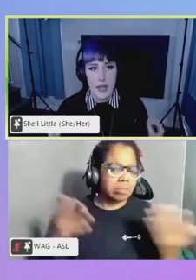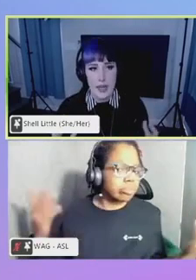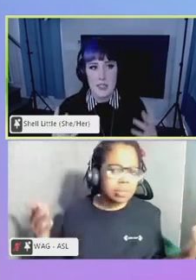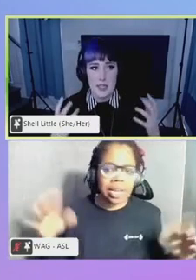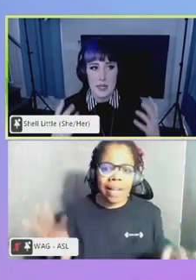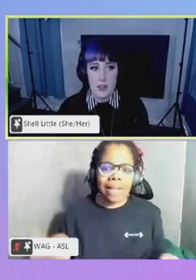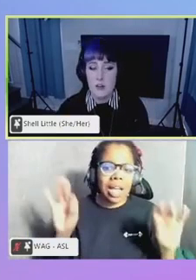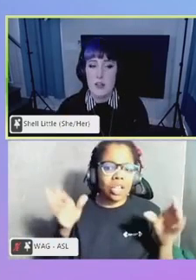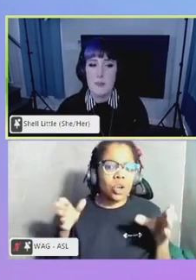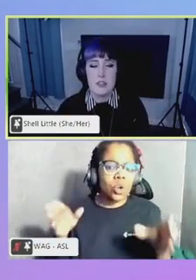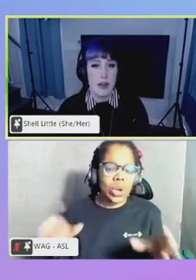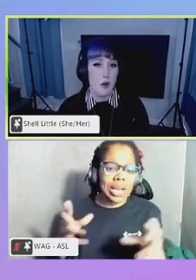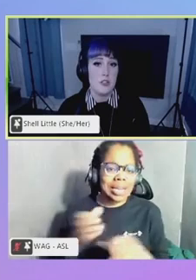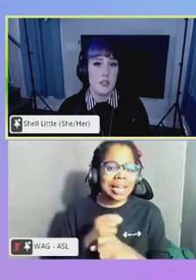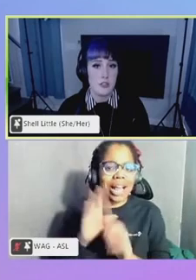is good for your body. Do it.